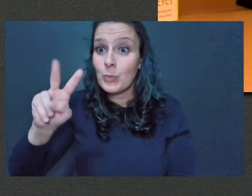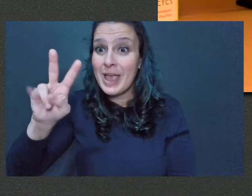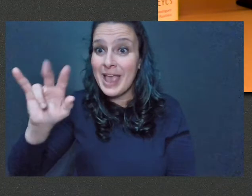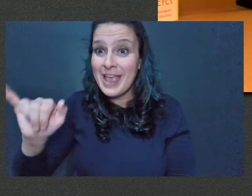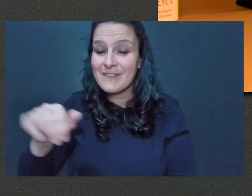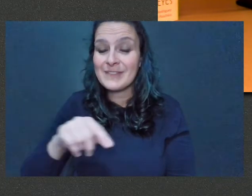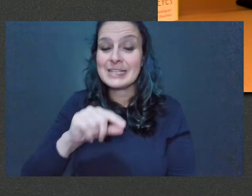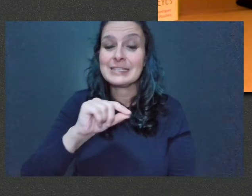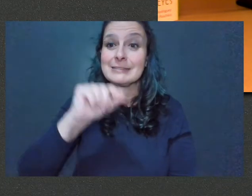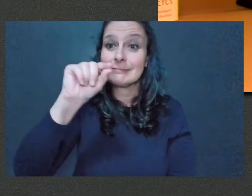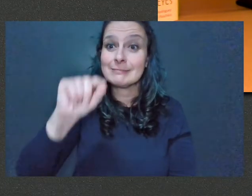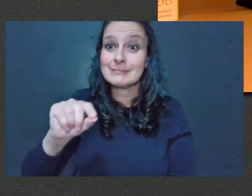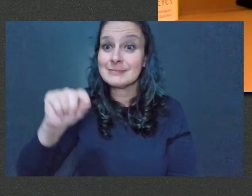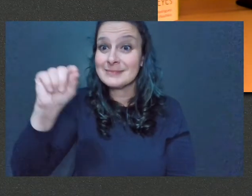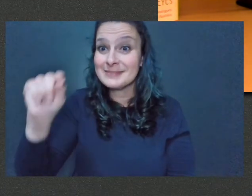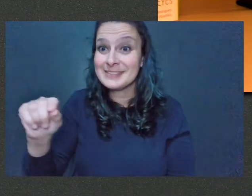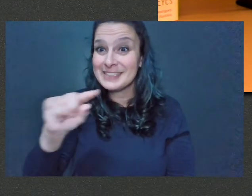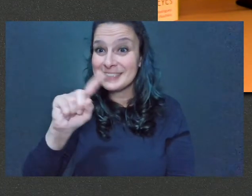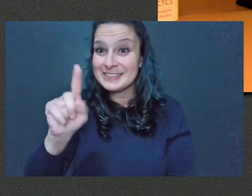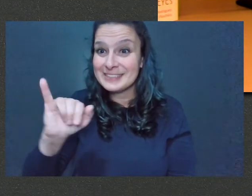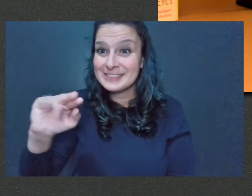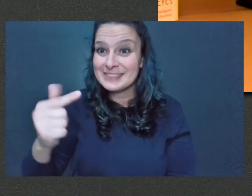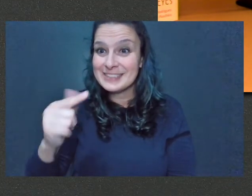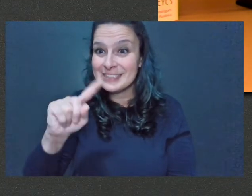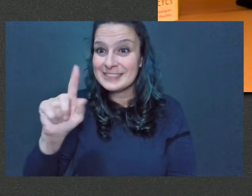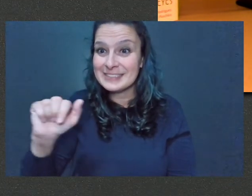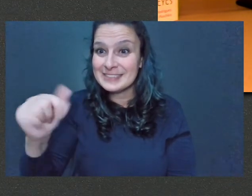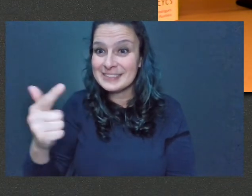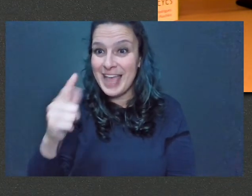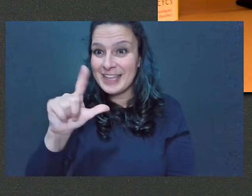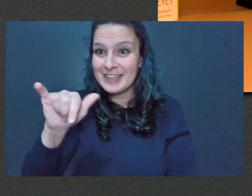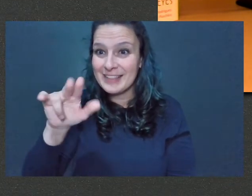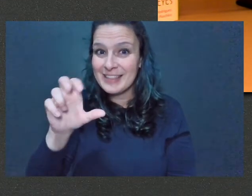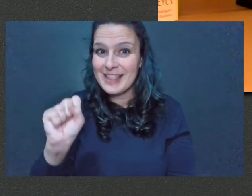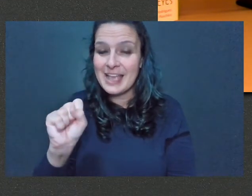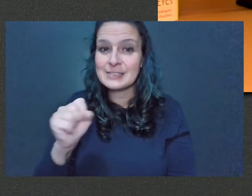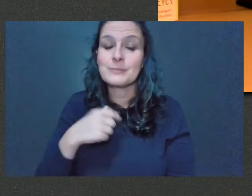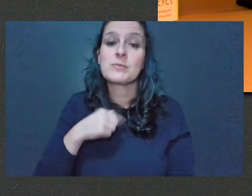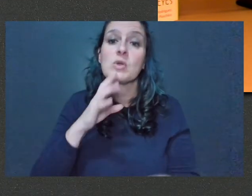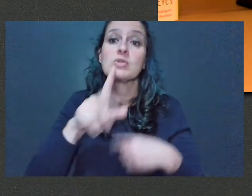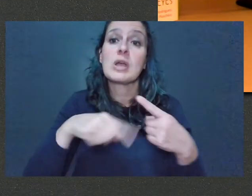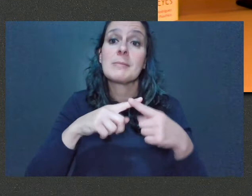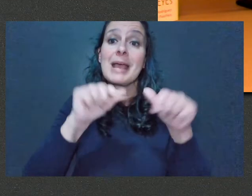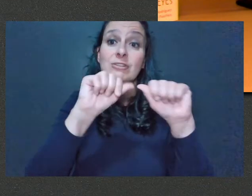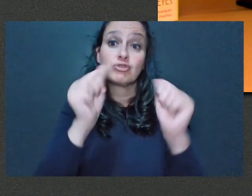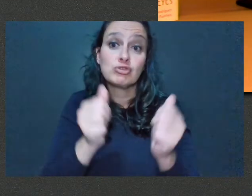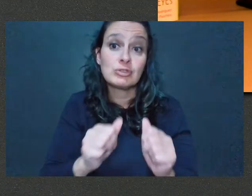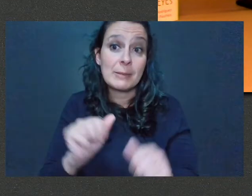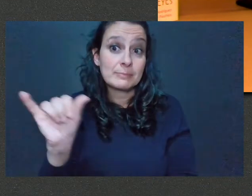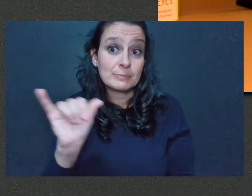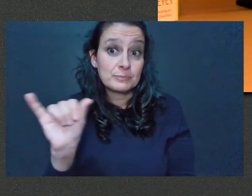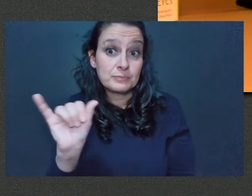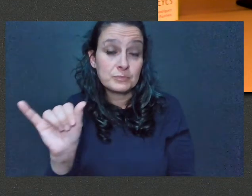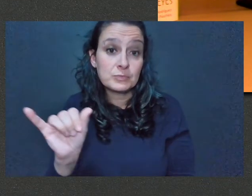And we talked a little bit about shapes. We had some good craftsmanship today, and that means that we took our time,